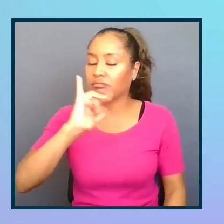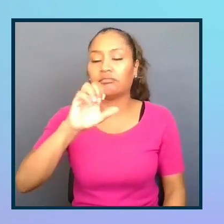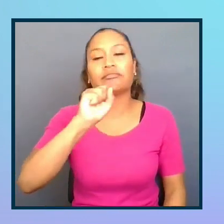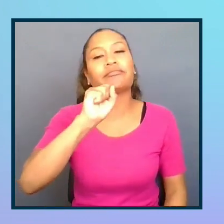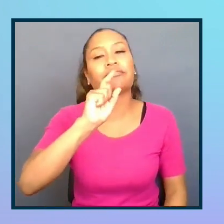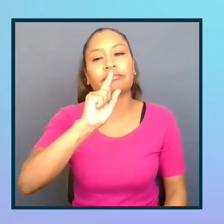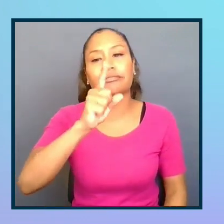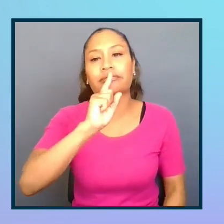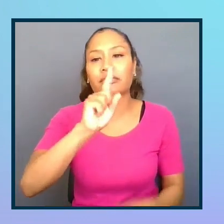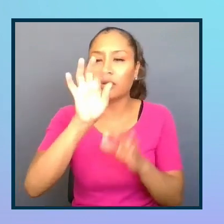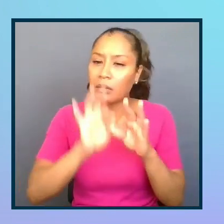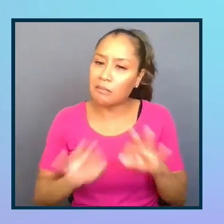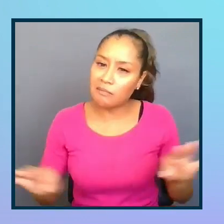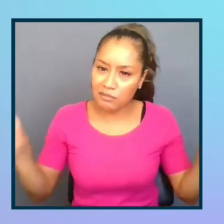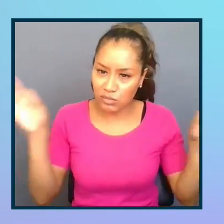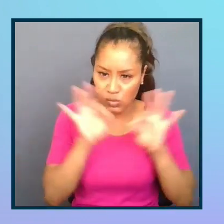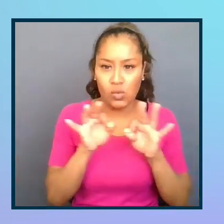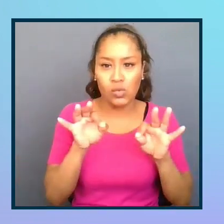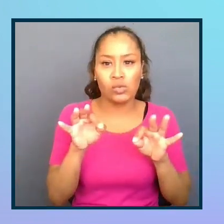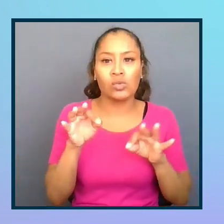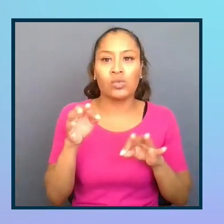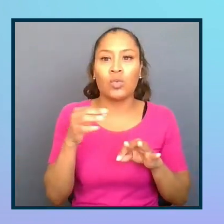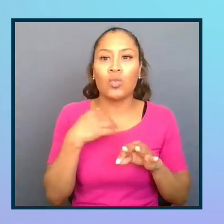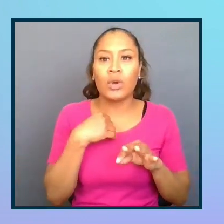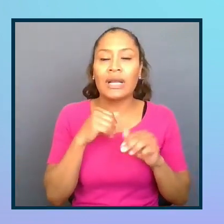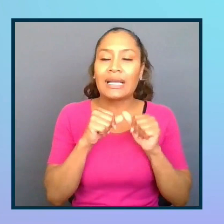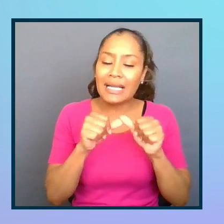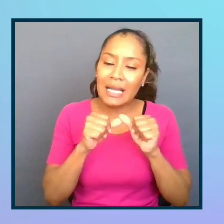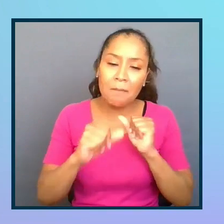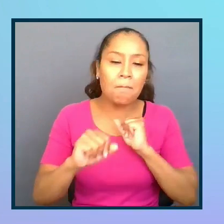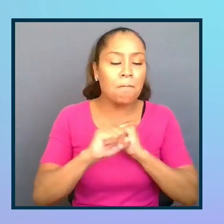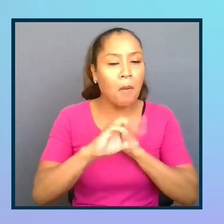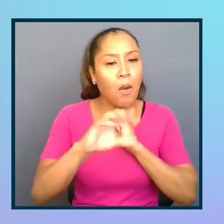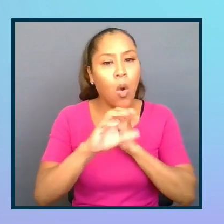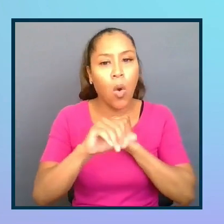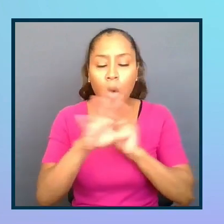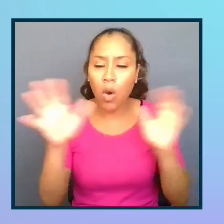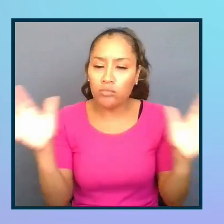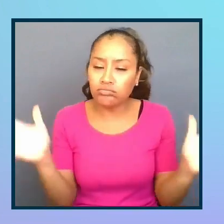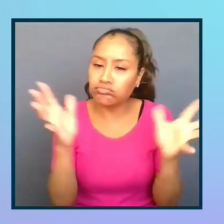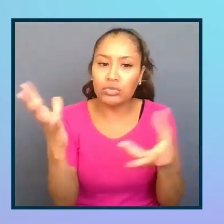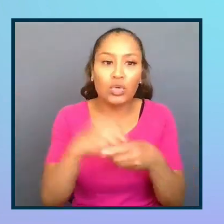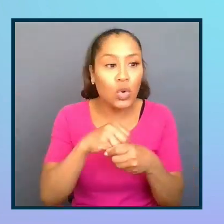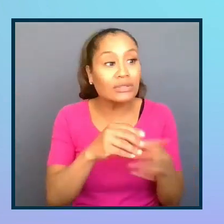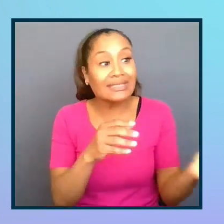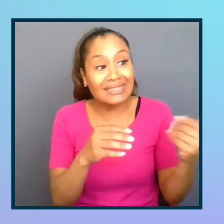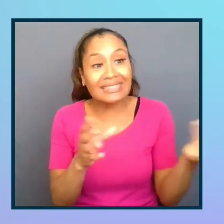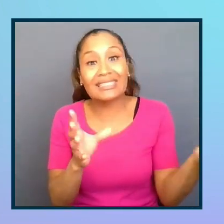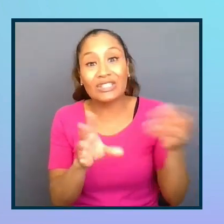And we do ask and keep promoting and keep pushing to include people with disability in user research.